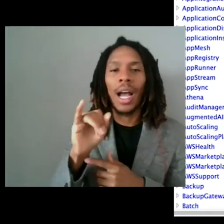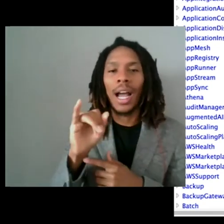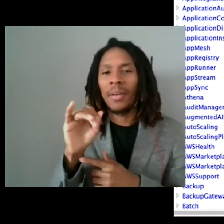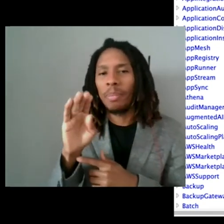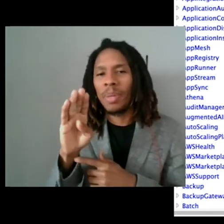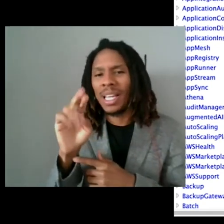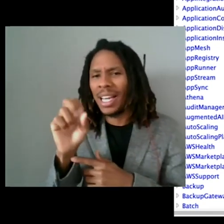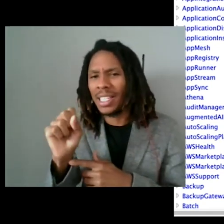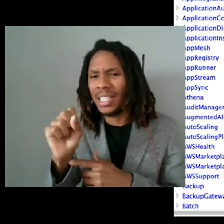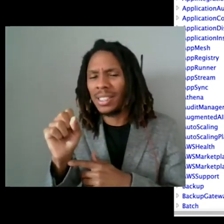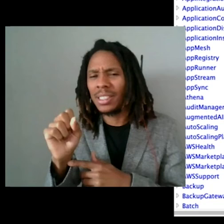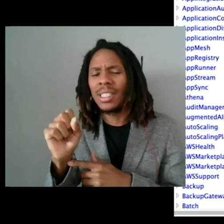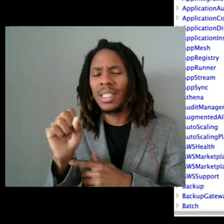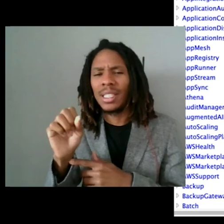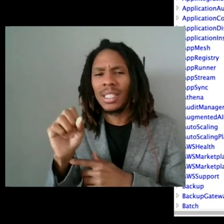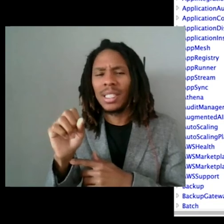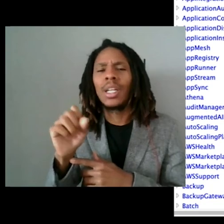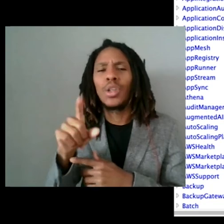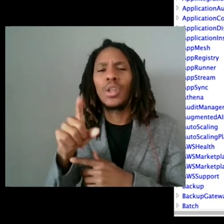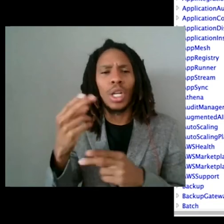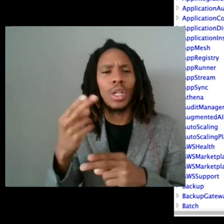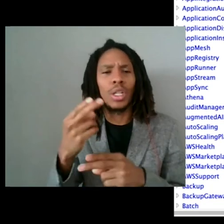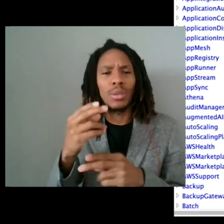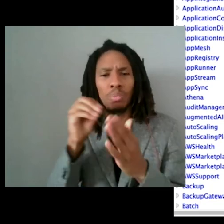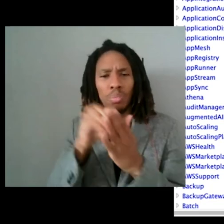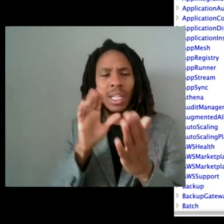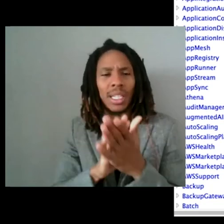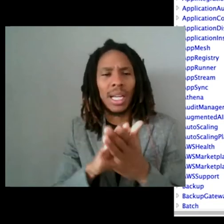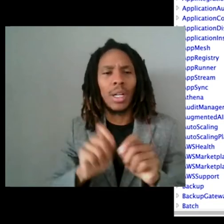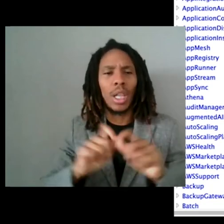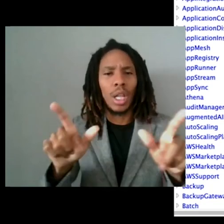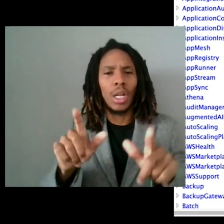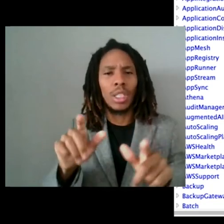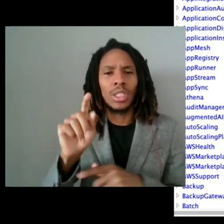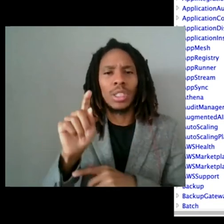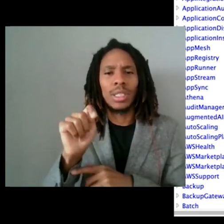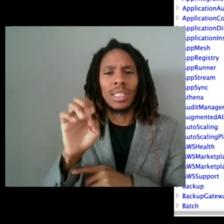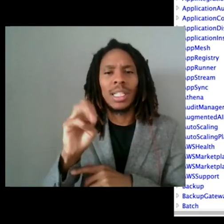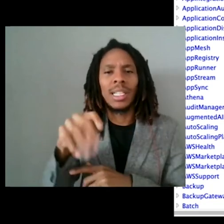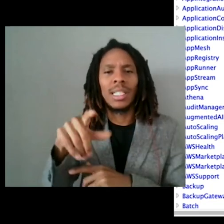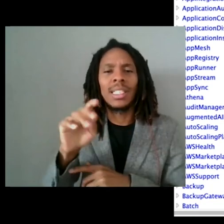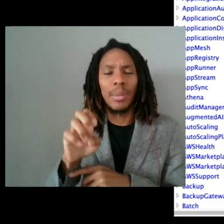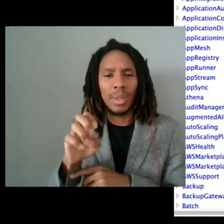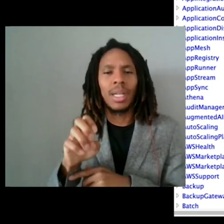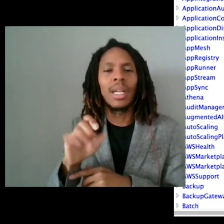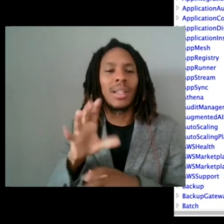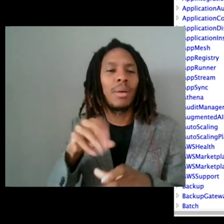You can specify that in the launch template and then that'll be a process as part of your faster launching.